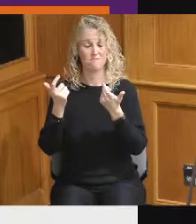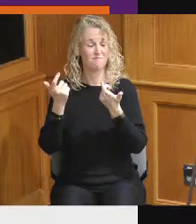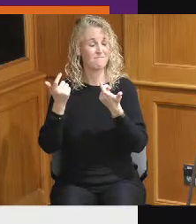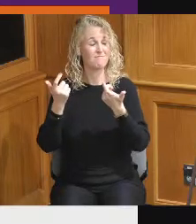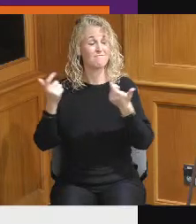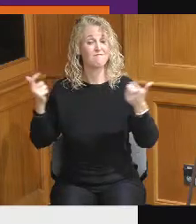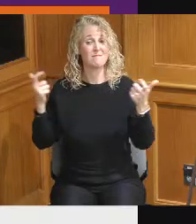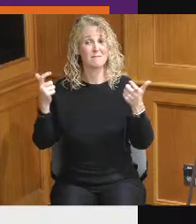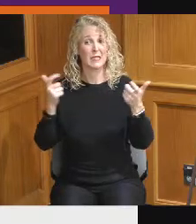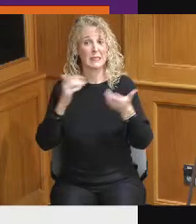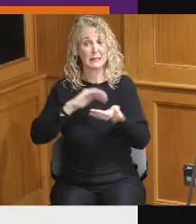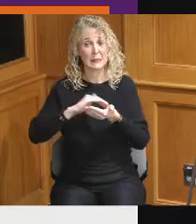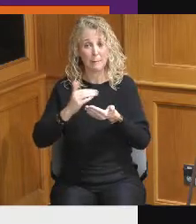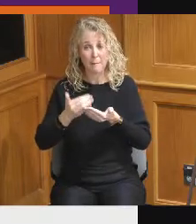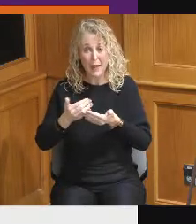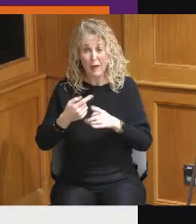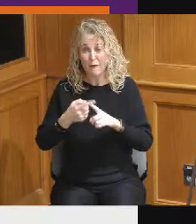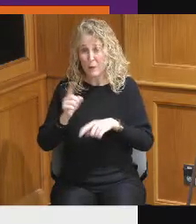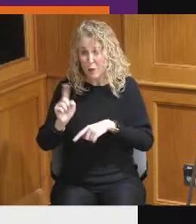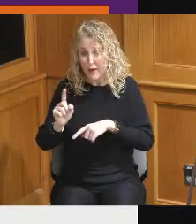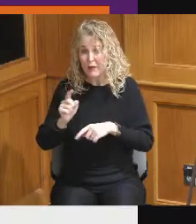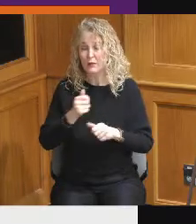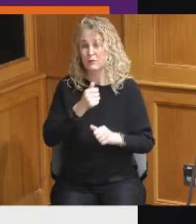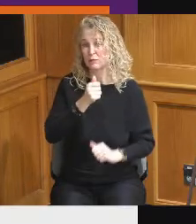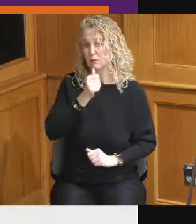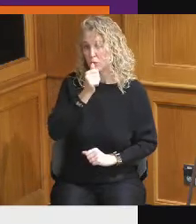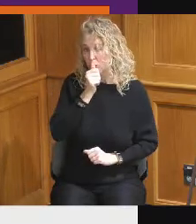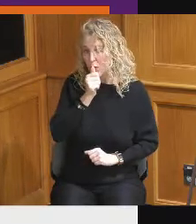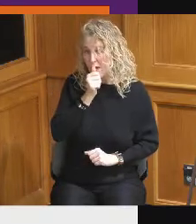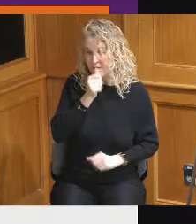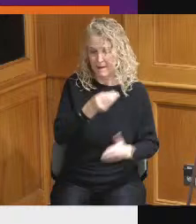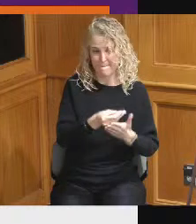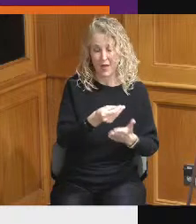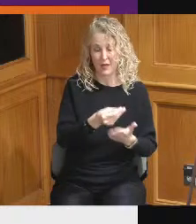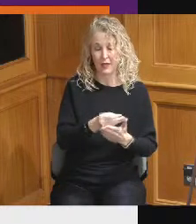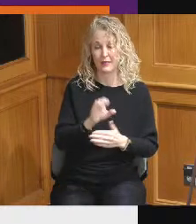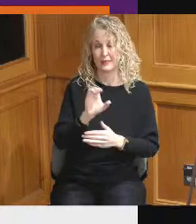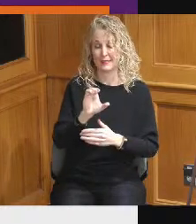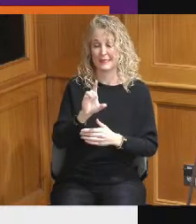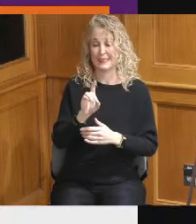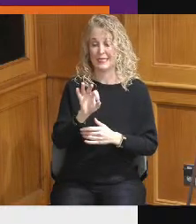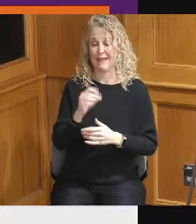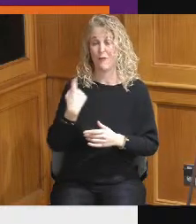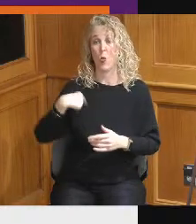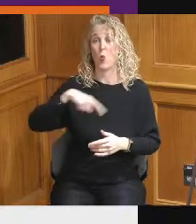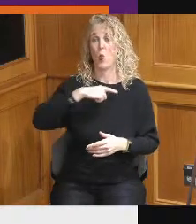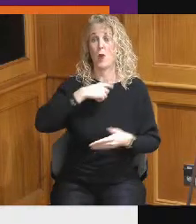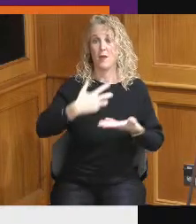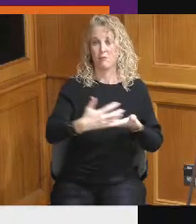pie is actually essentially private money CDF is raised either from private sources or the federal